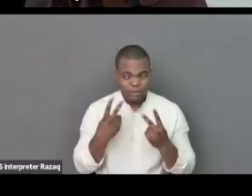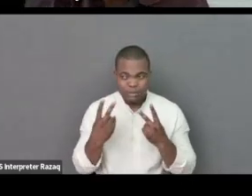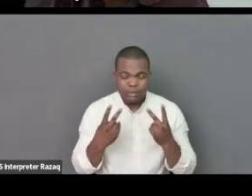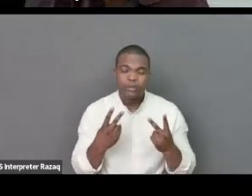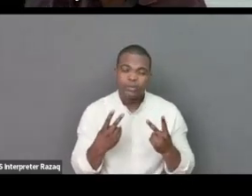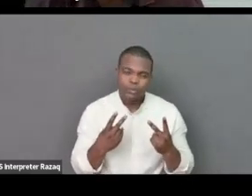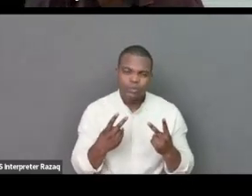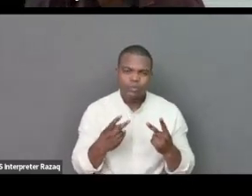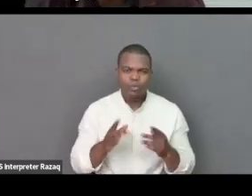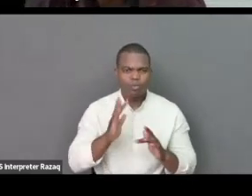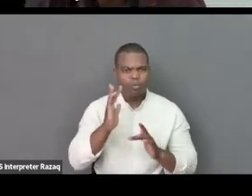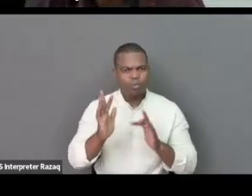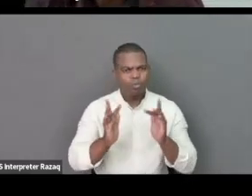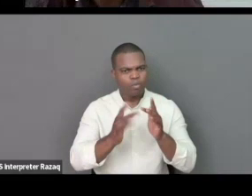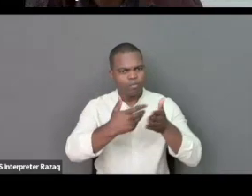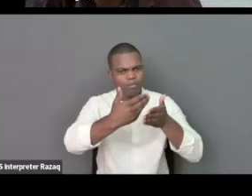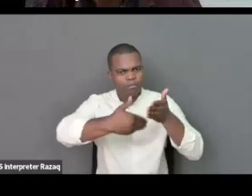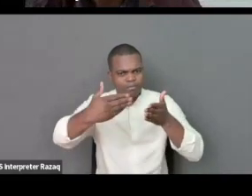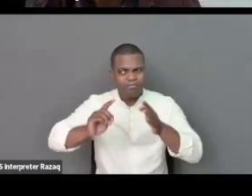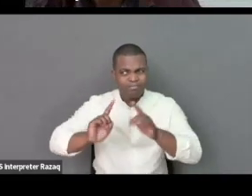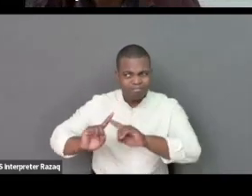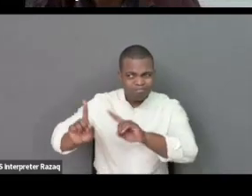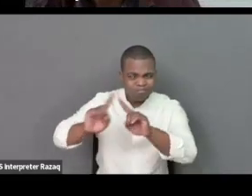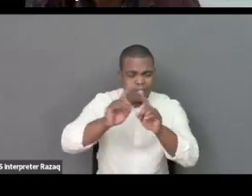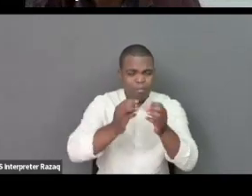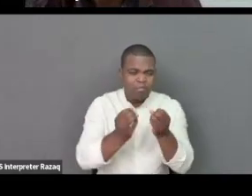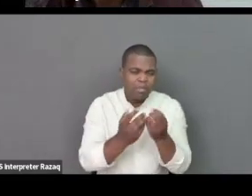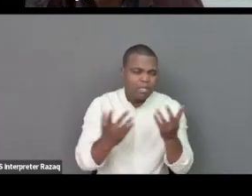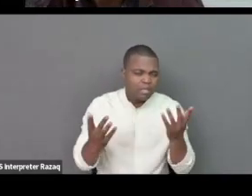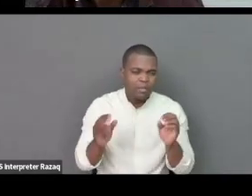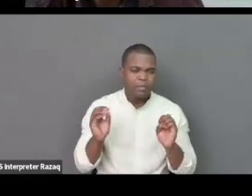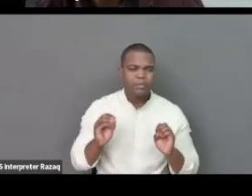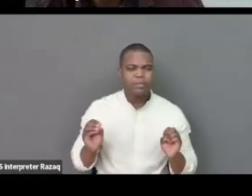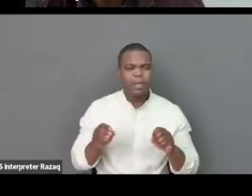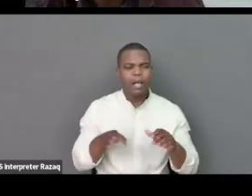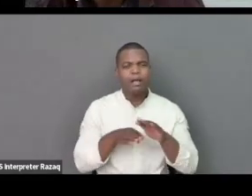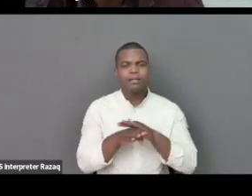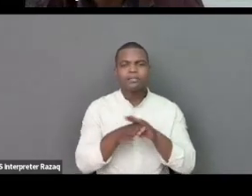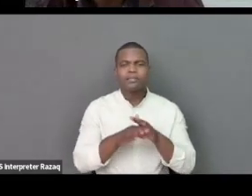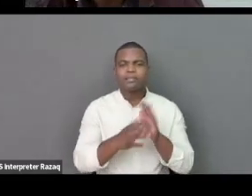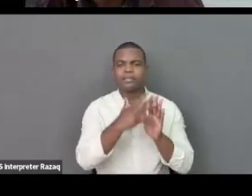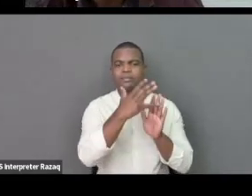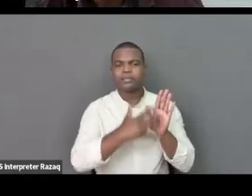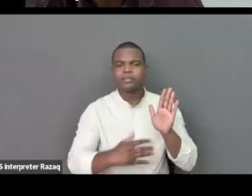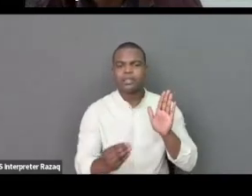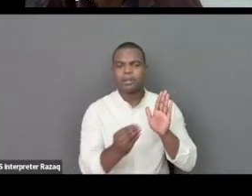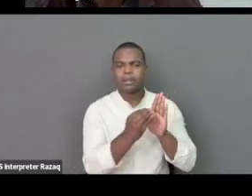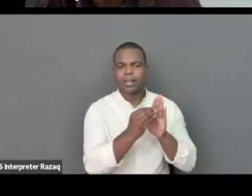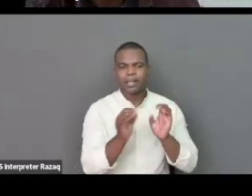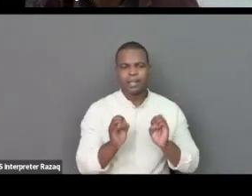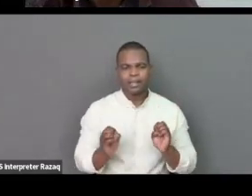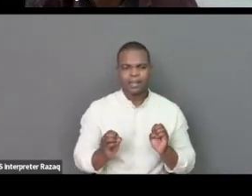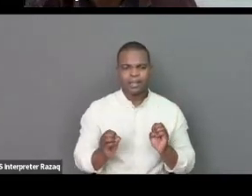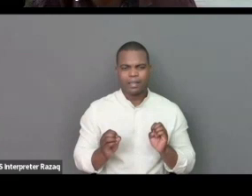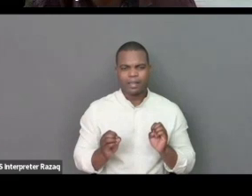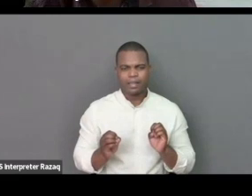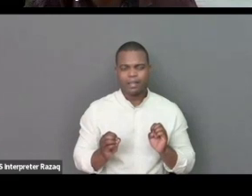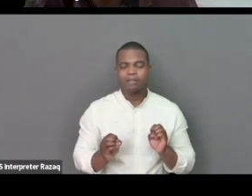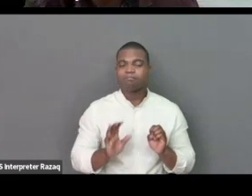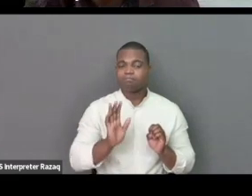What is not working yet perfectly is the feedback mechanism. It is there, but more than one research shows